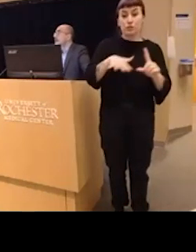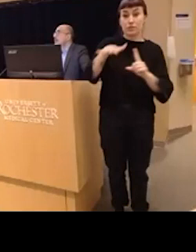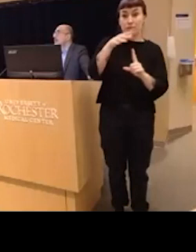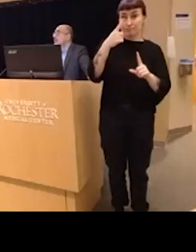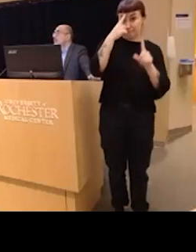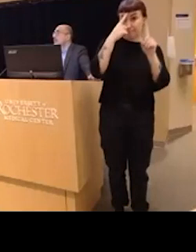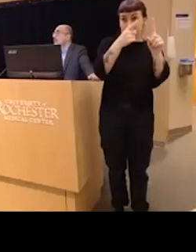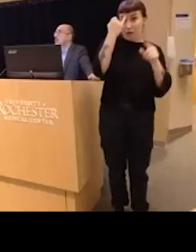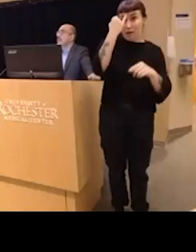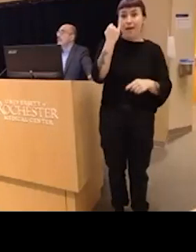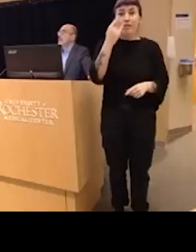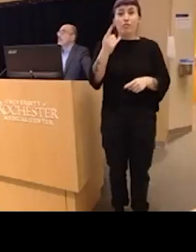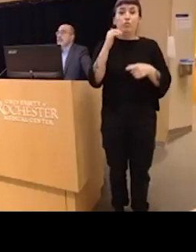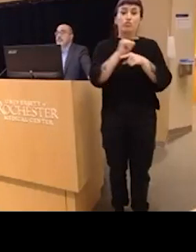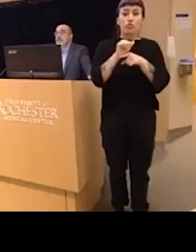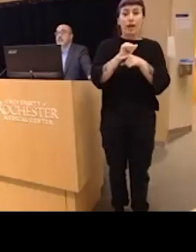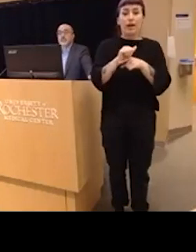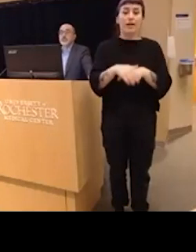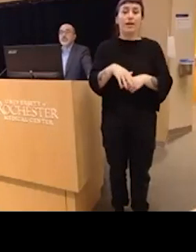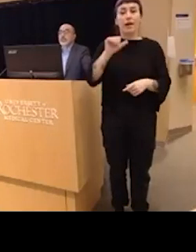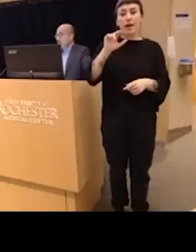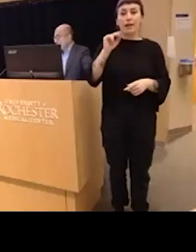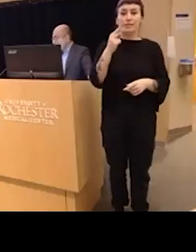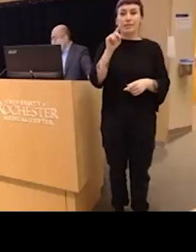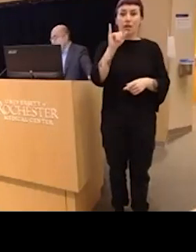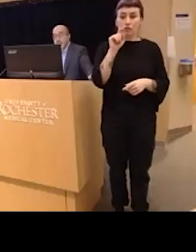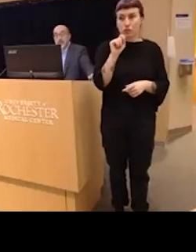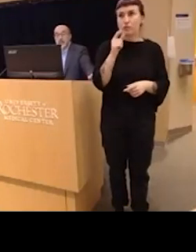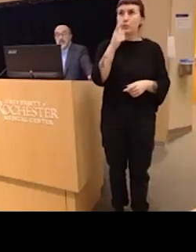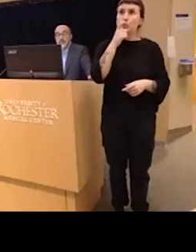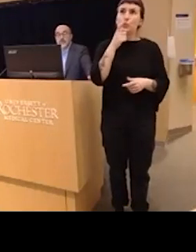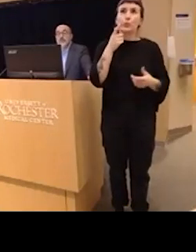you know you know if you trained classically as anesthesiologist who you know did a uh pain